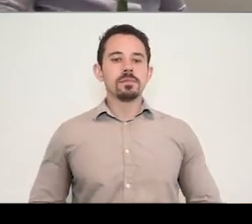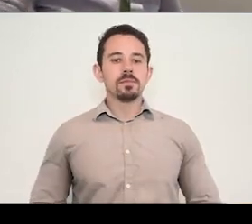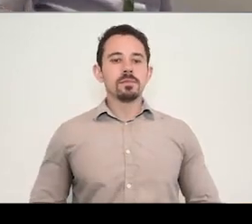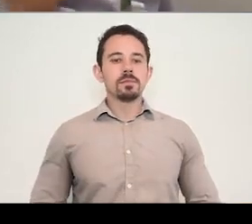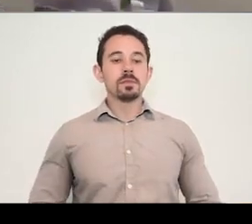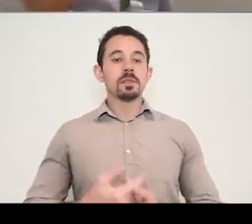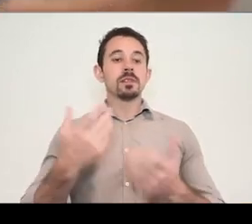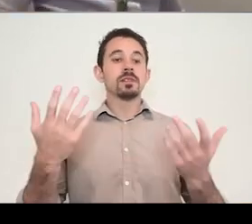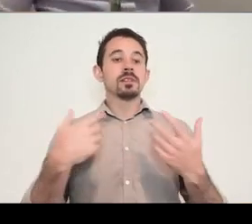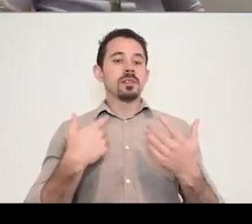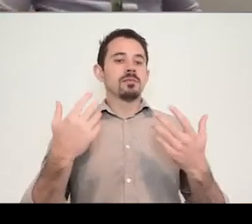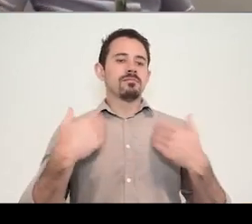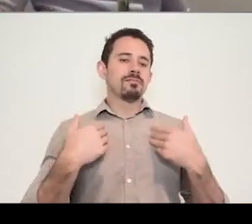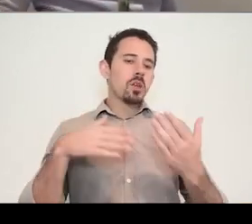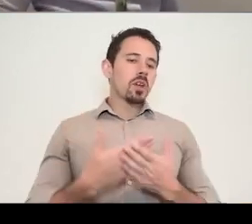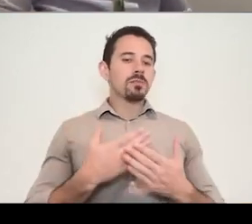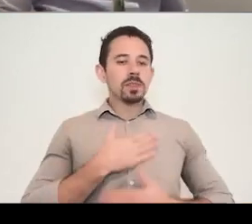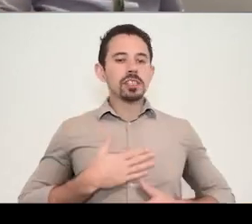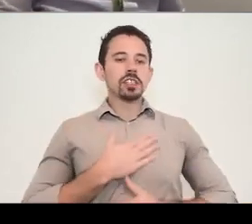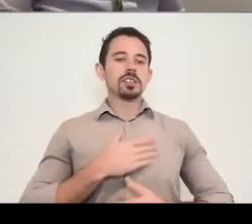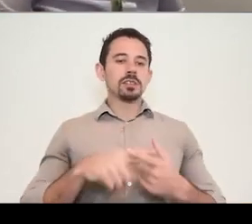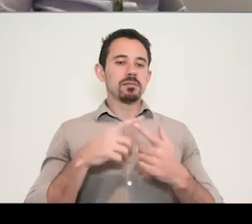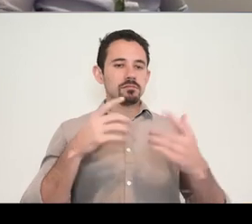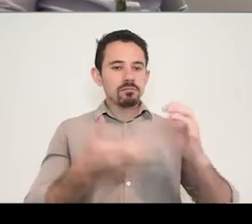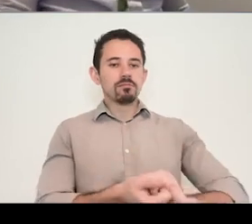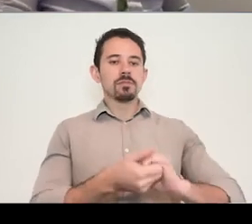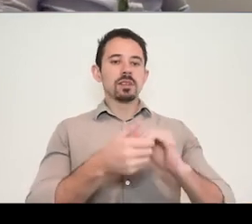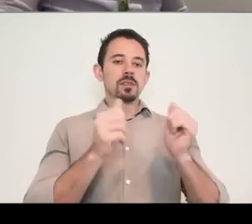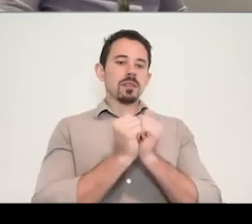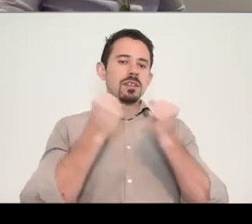especially Andreea, for all of the emotional support you have given me. I've had the pleasure